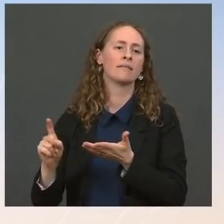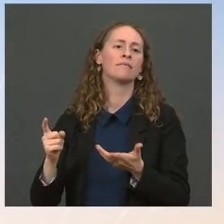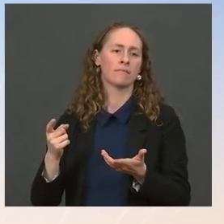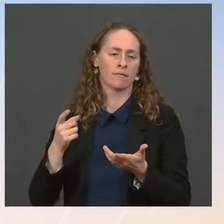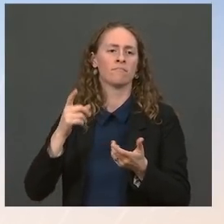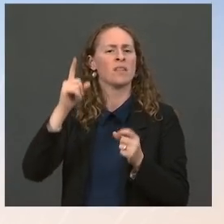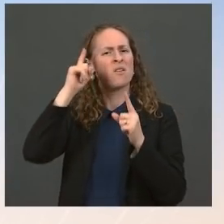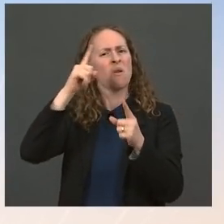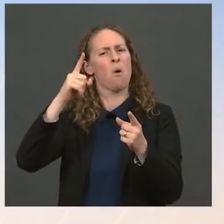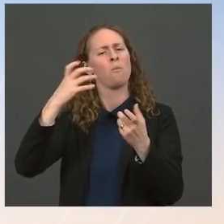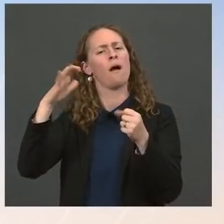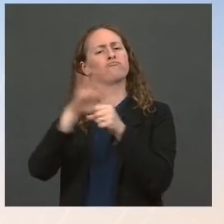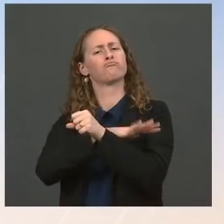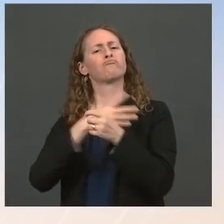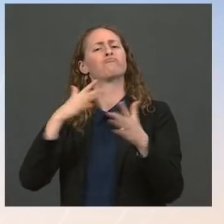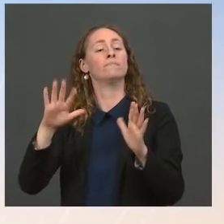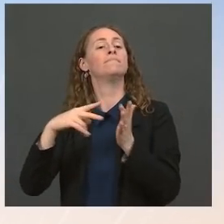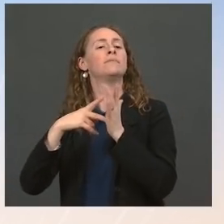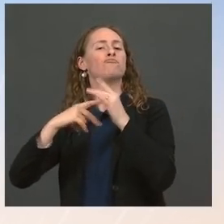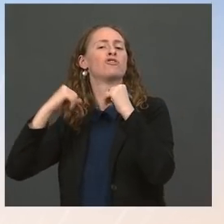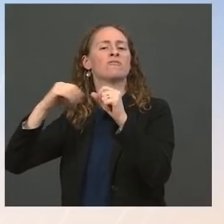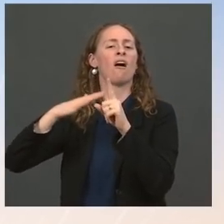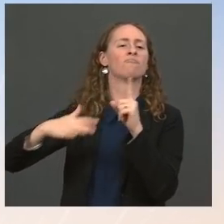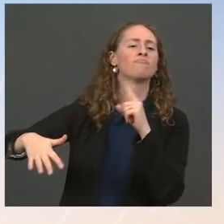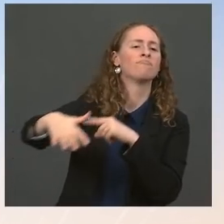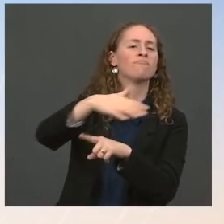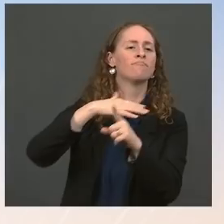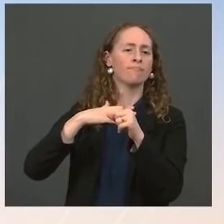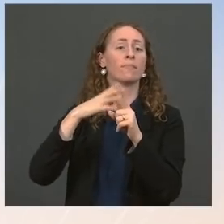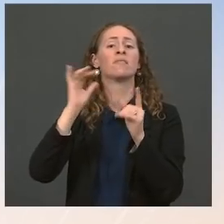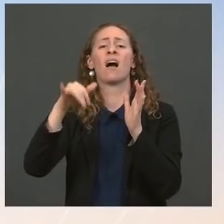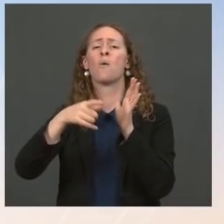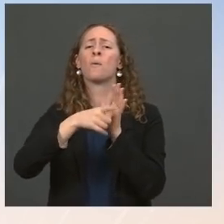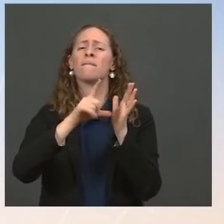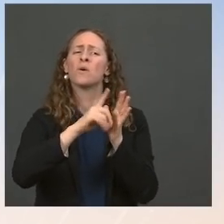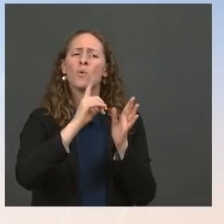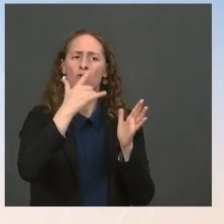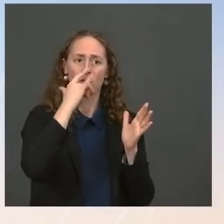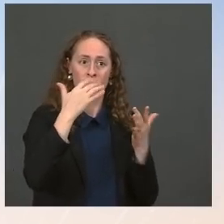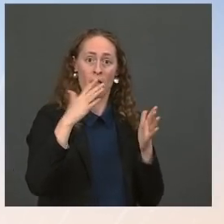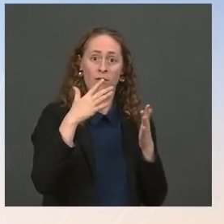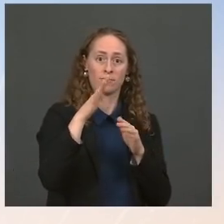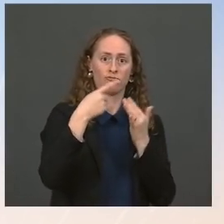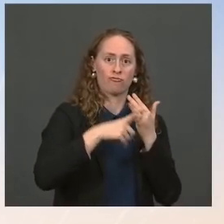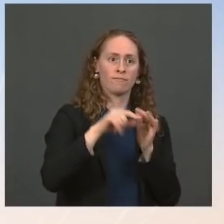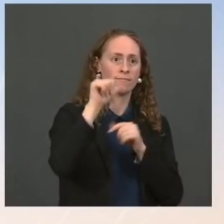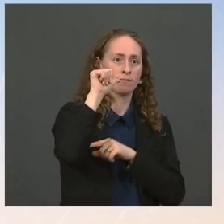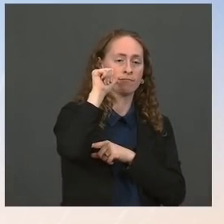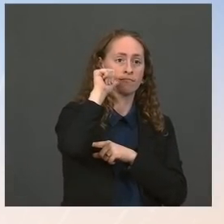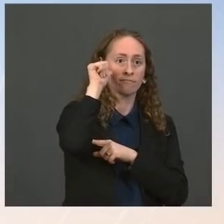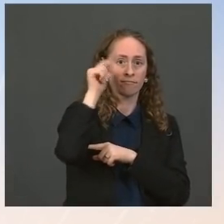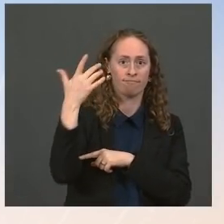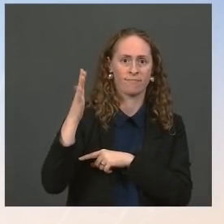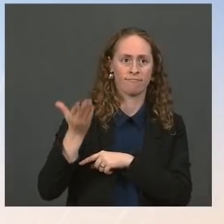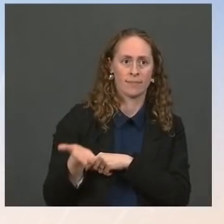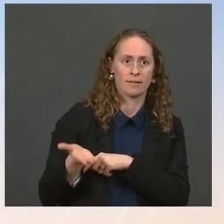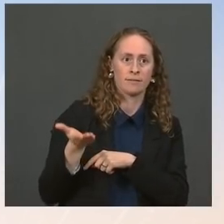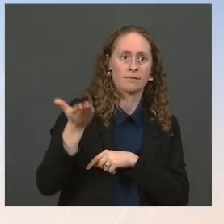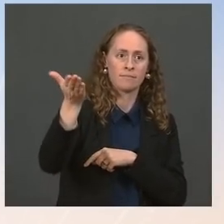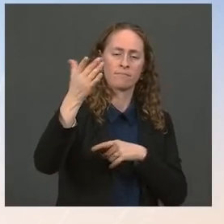So, as part of the regulatory review process, what happened yesterday is the agency submitted the initial text of the Emergency Temporary Standard